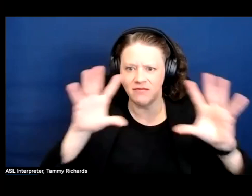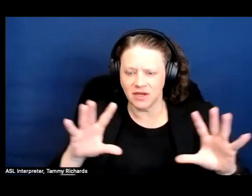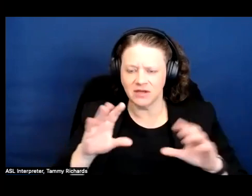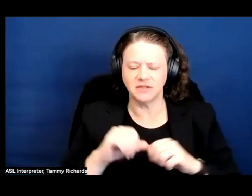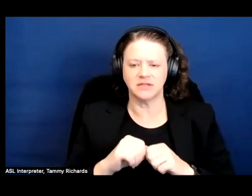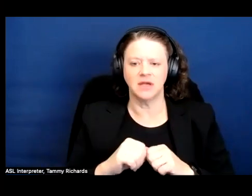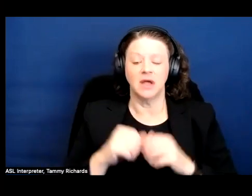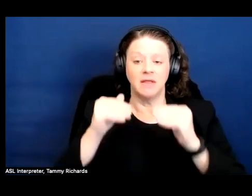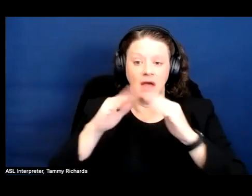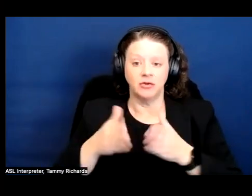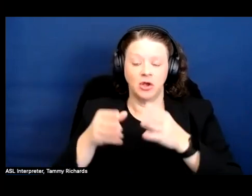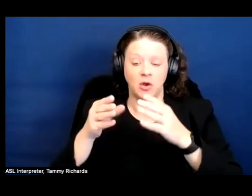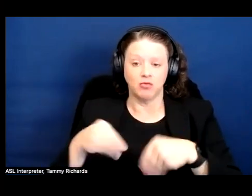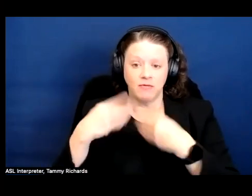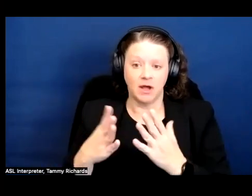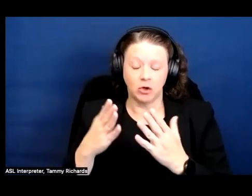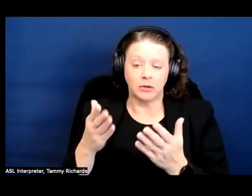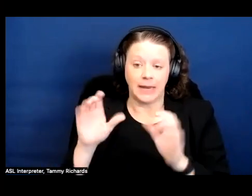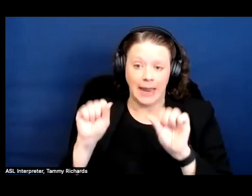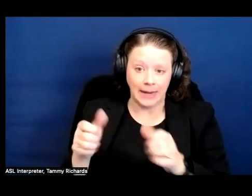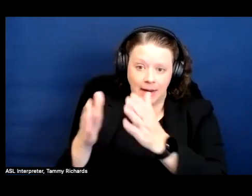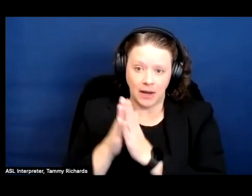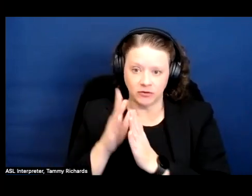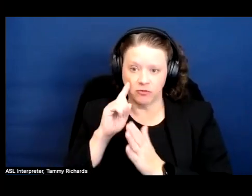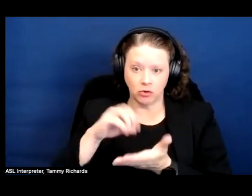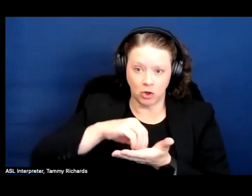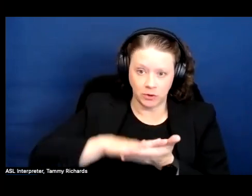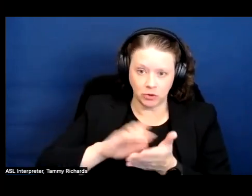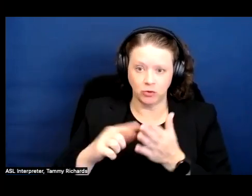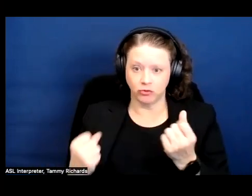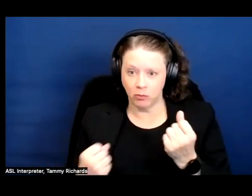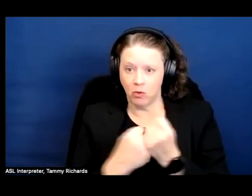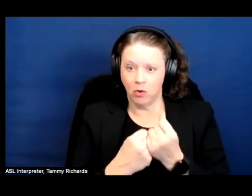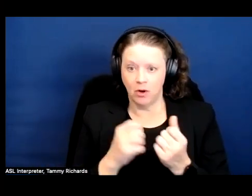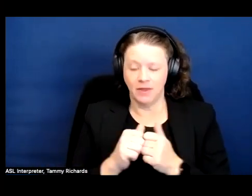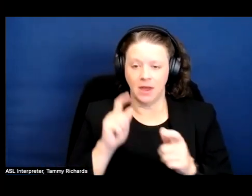about the specific animal's conduct and a determination of direct threat cannot be made